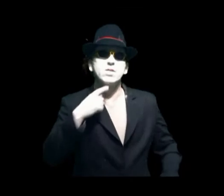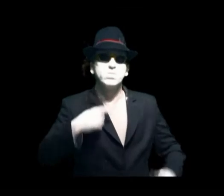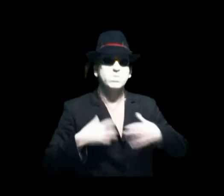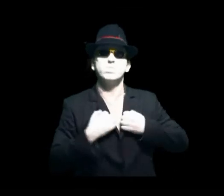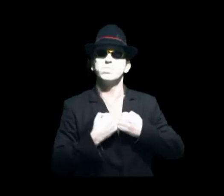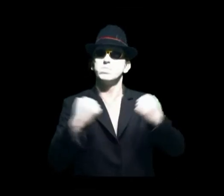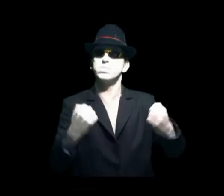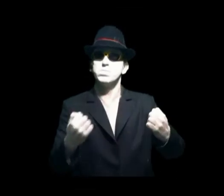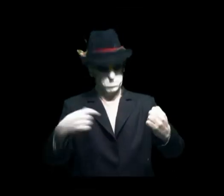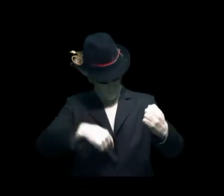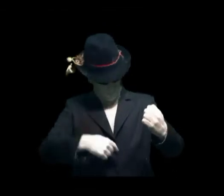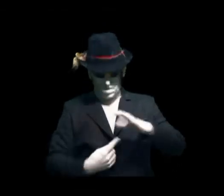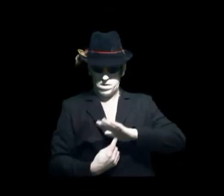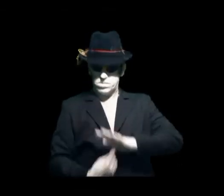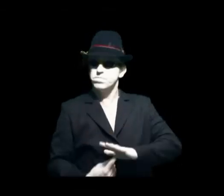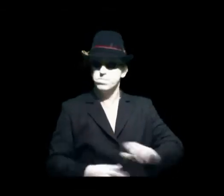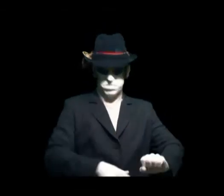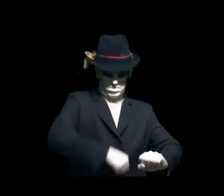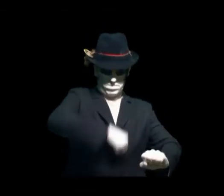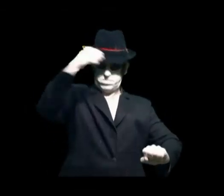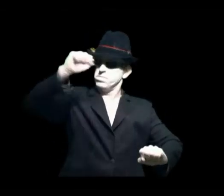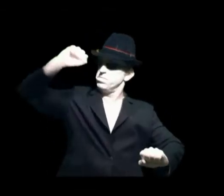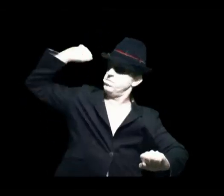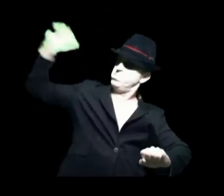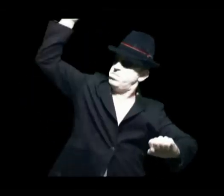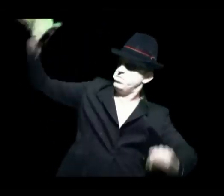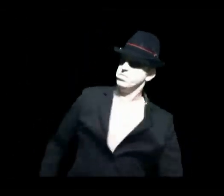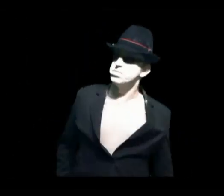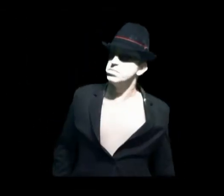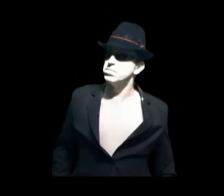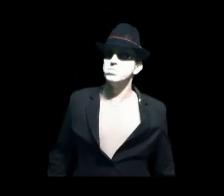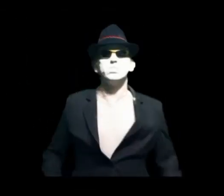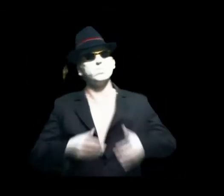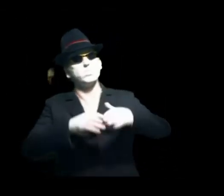Go into your soul and cast out the spirit of the oppressor shit